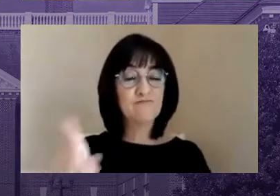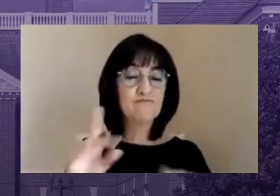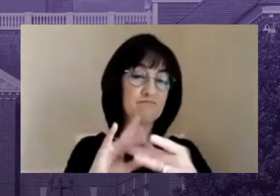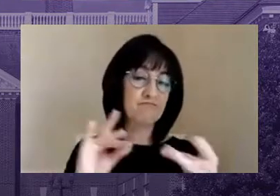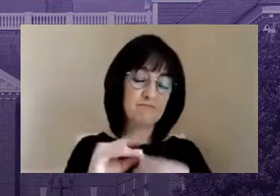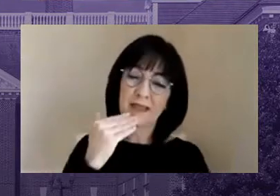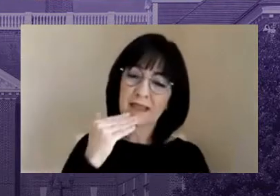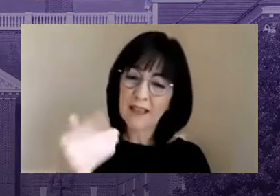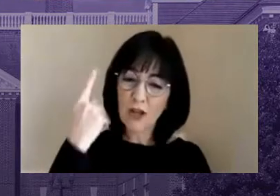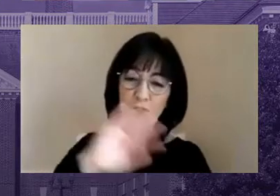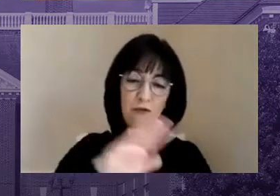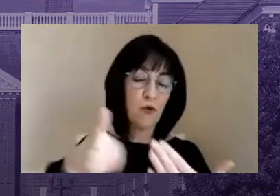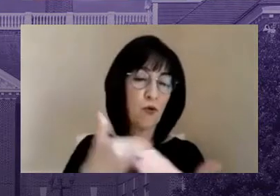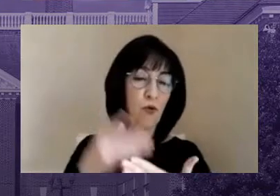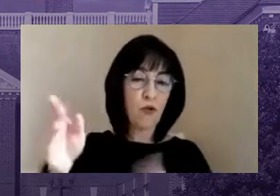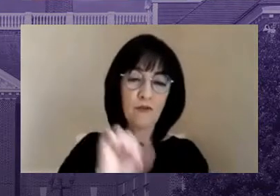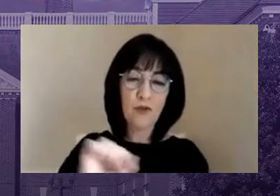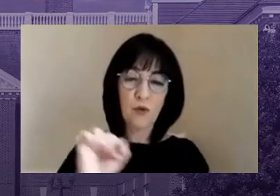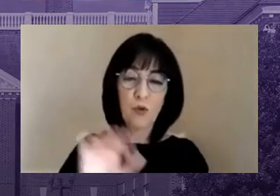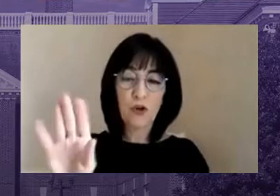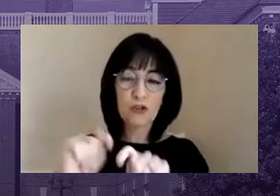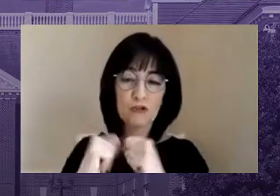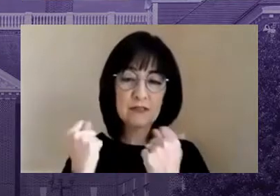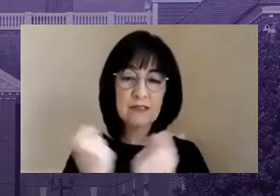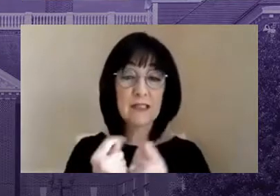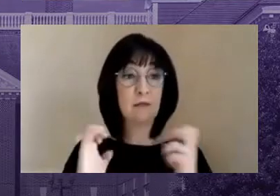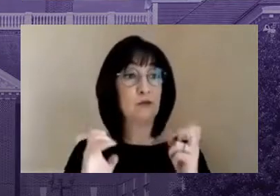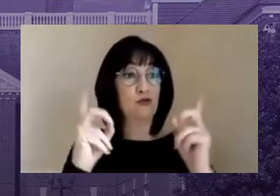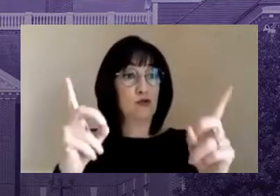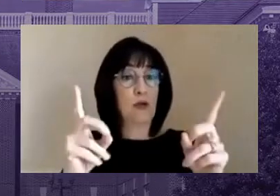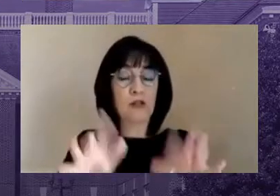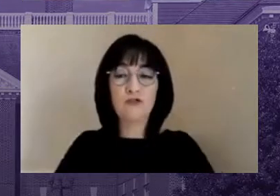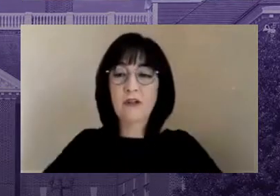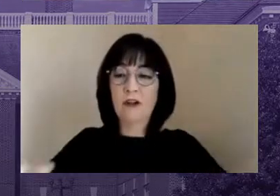does to educate the children of our men and women in the military.